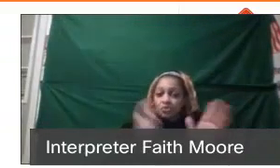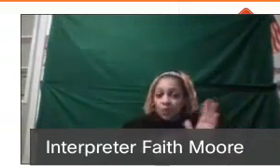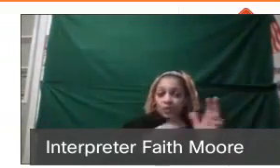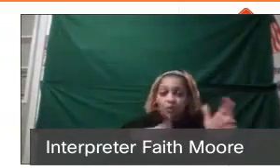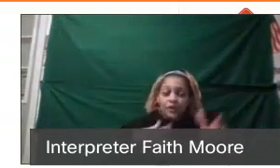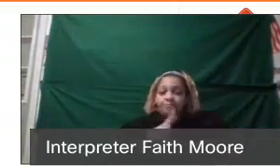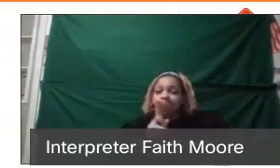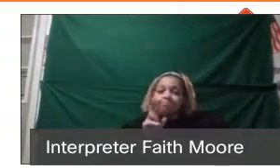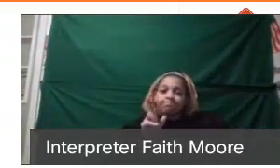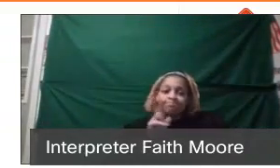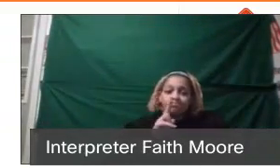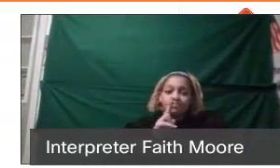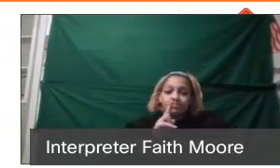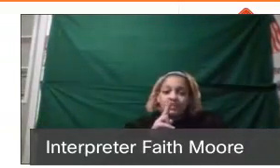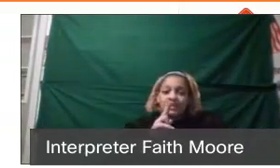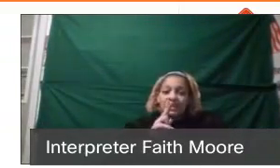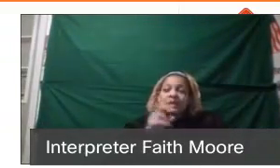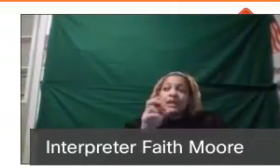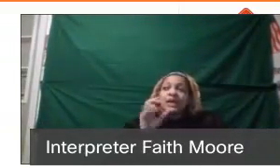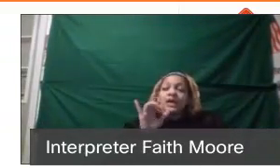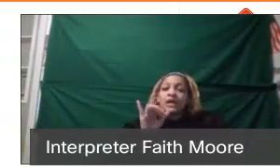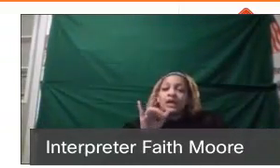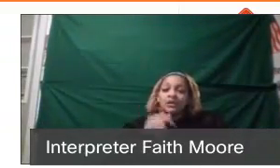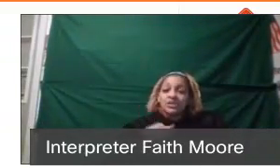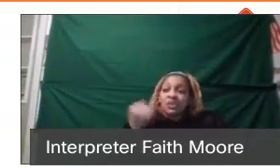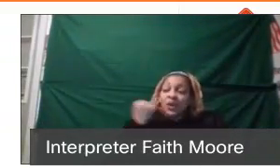Okay, so if there's a vehicle waiting on.